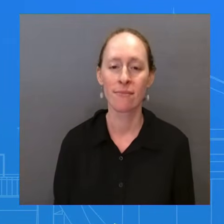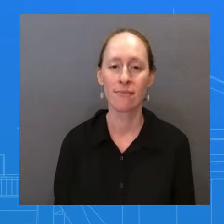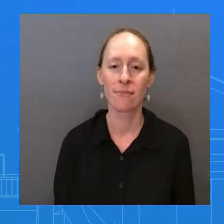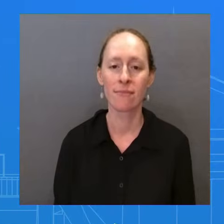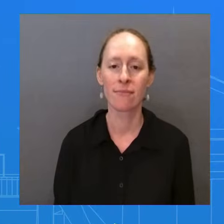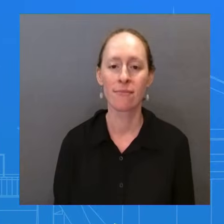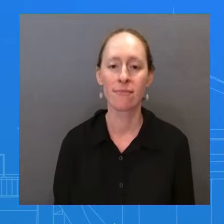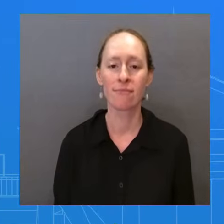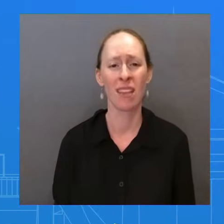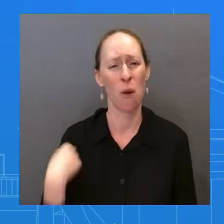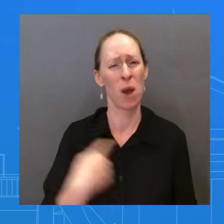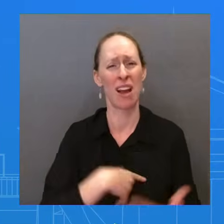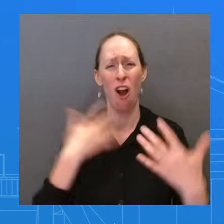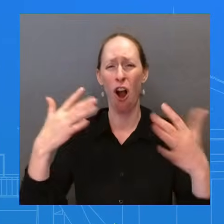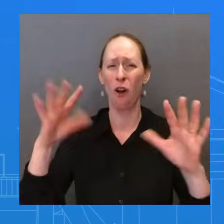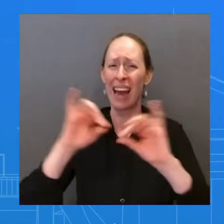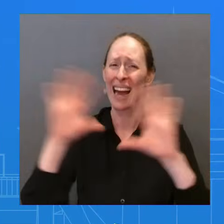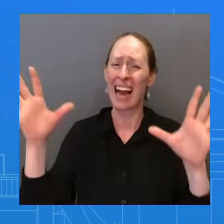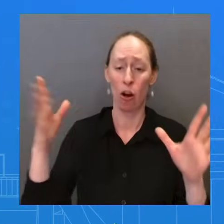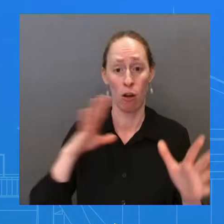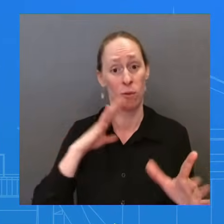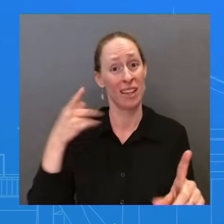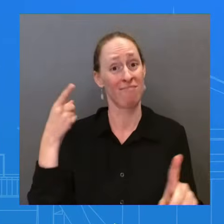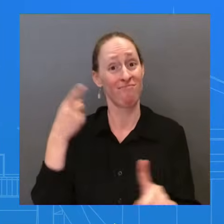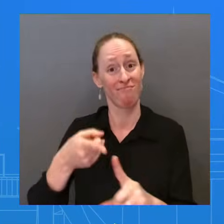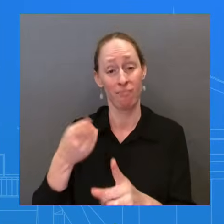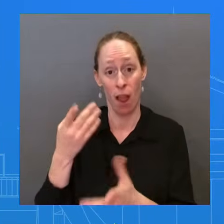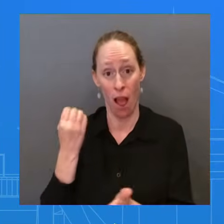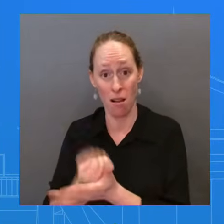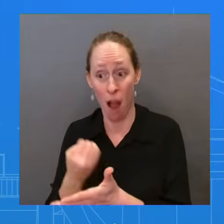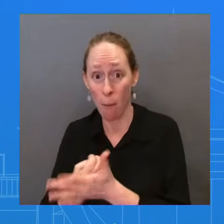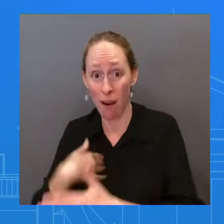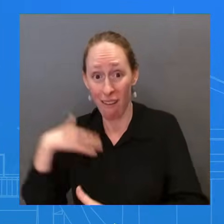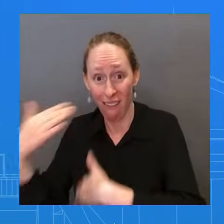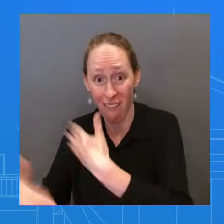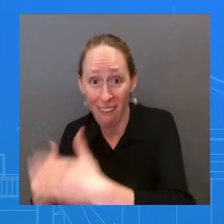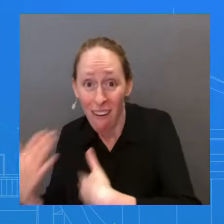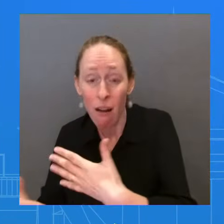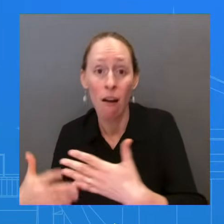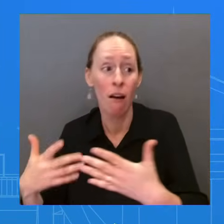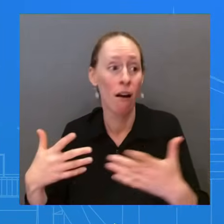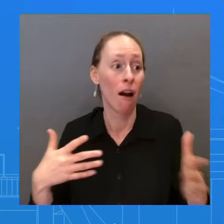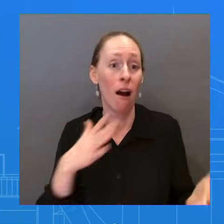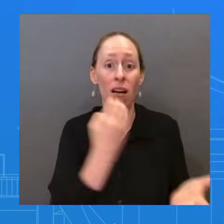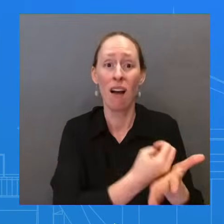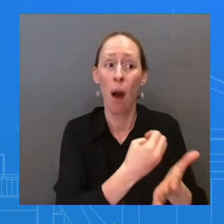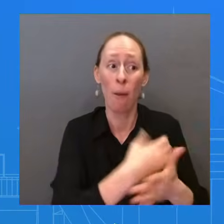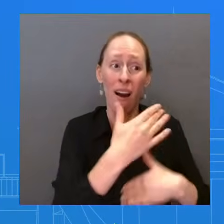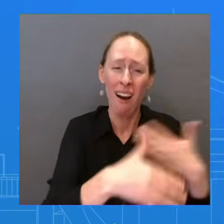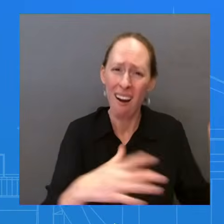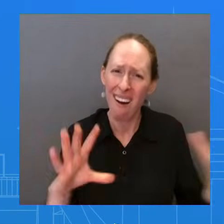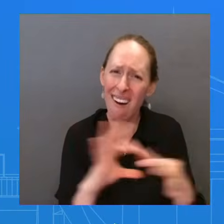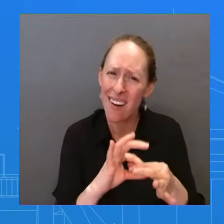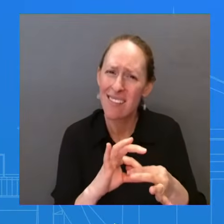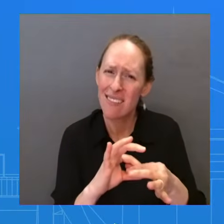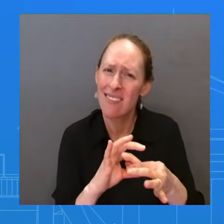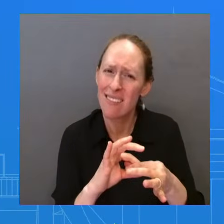And we have to figure out how best to manage that so that that interconnectedness doesn't put our own national security at risk, you know?